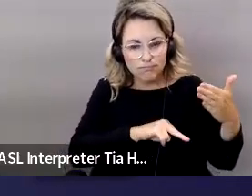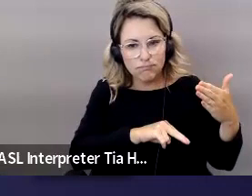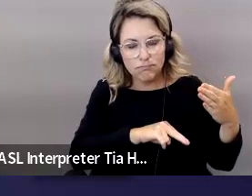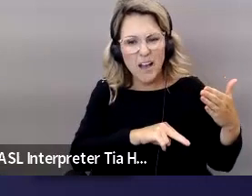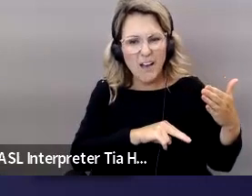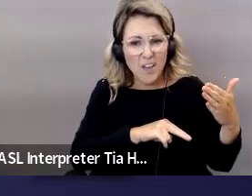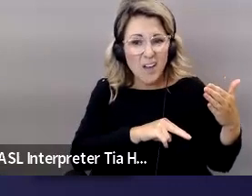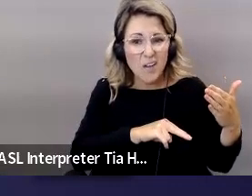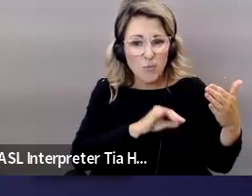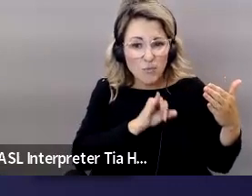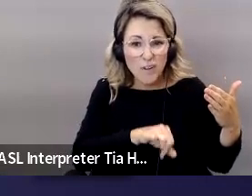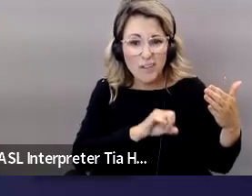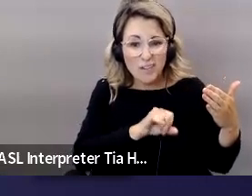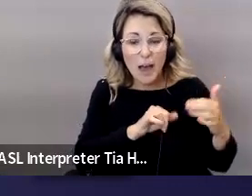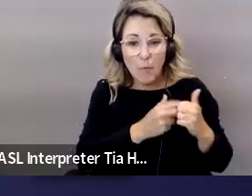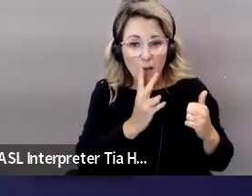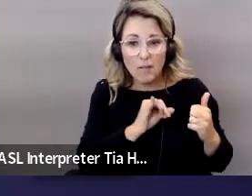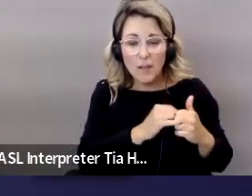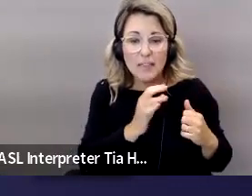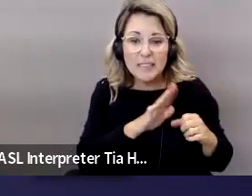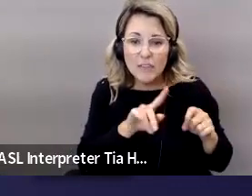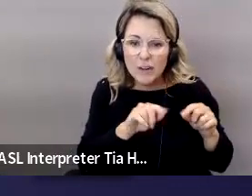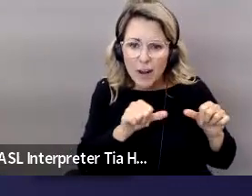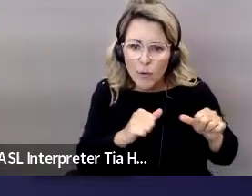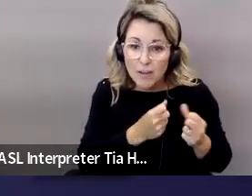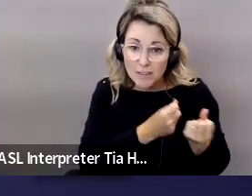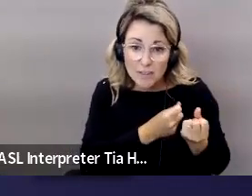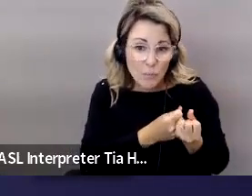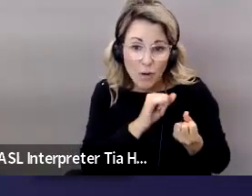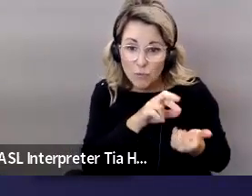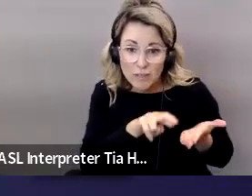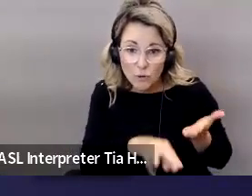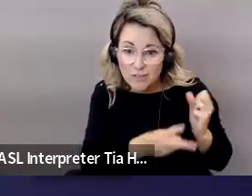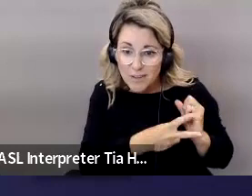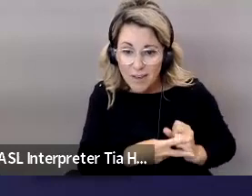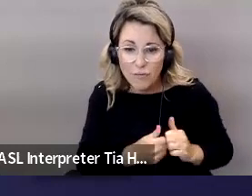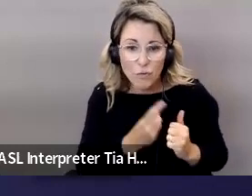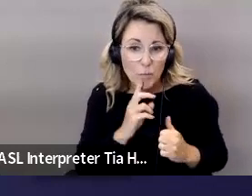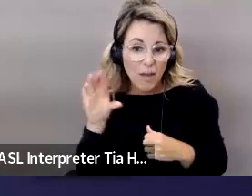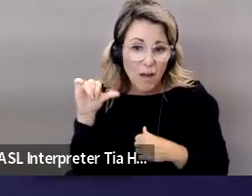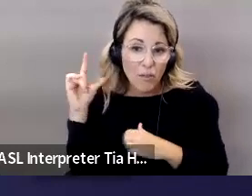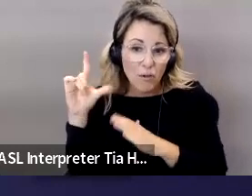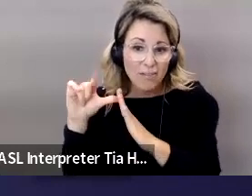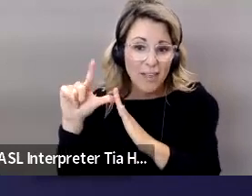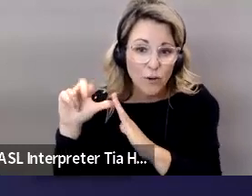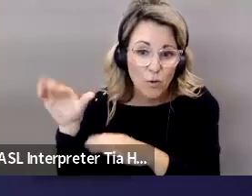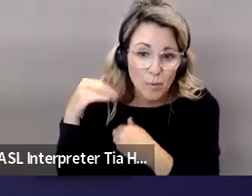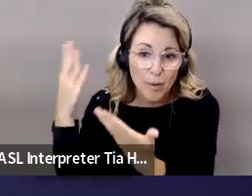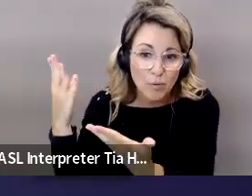different proposals. Dr. Rumrill: Great idea. Thank you. Oh, great stuff. Great stuff. Let's go